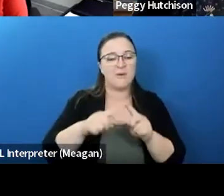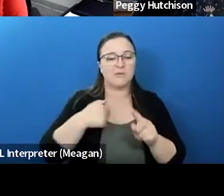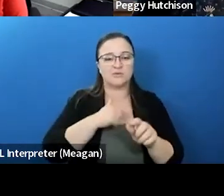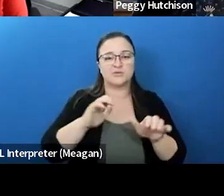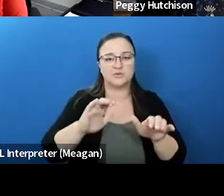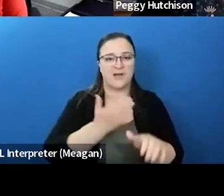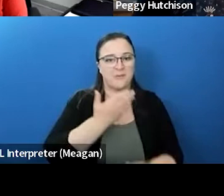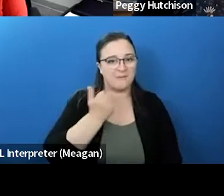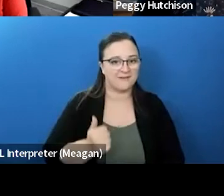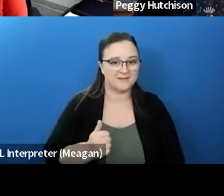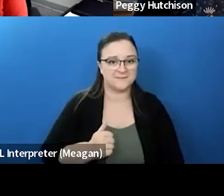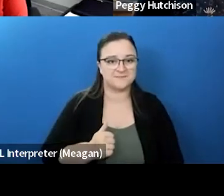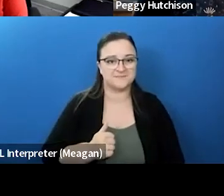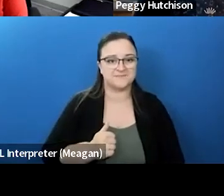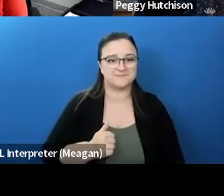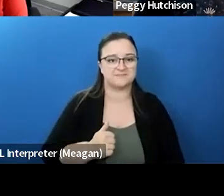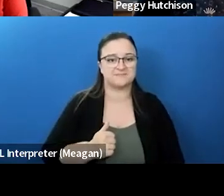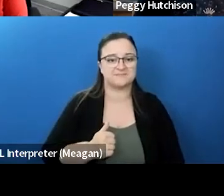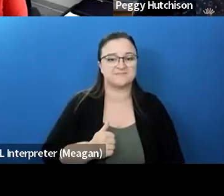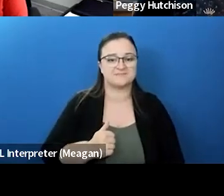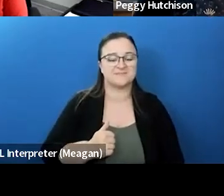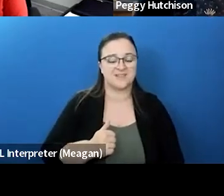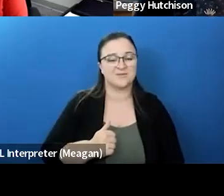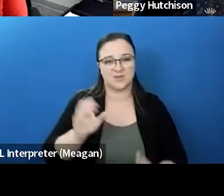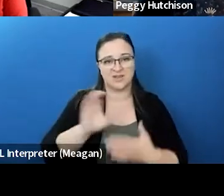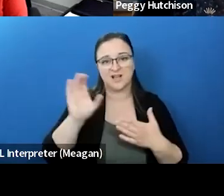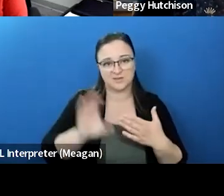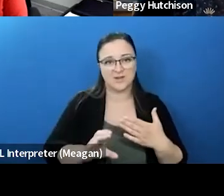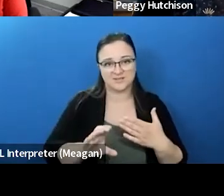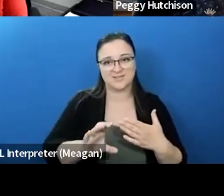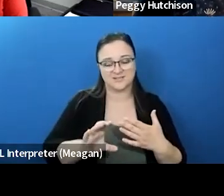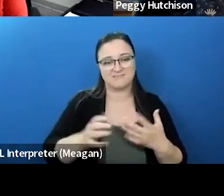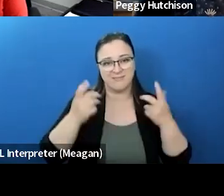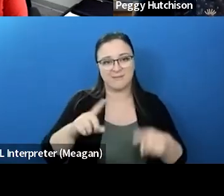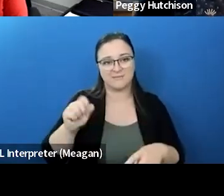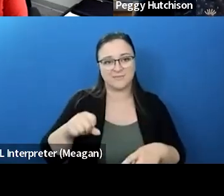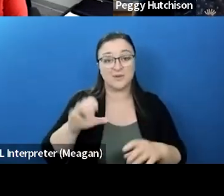And you know, it did have unintended consequences, communication, we weren't communicating as well, right?